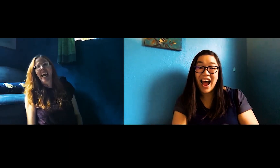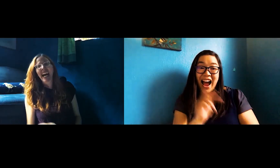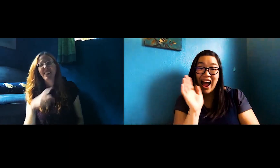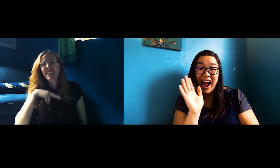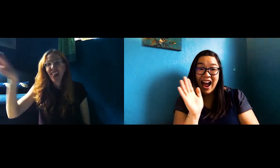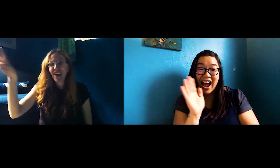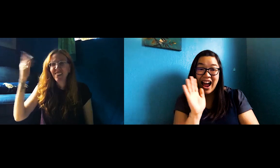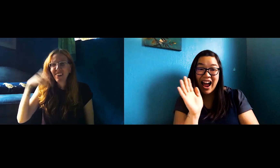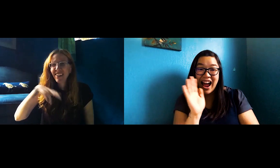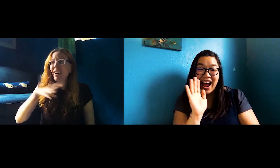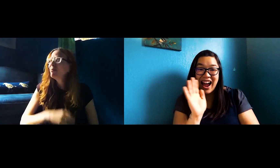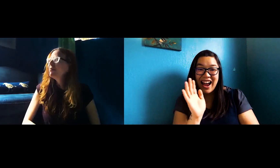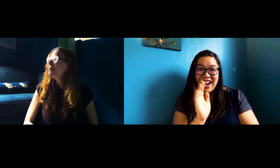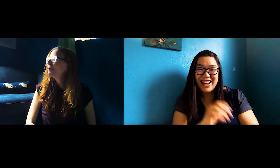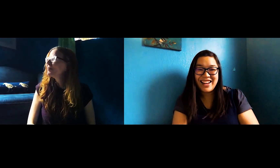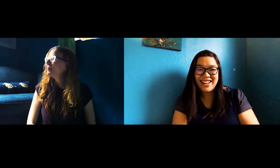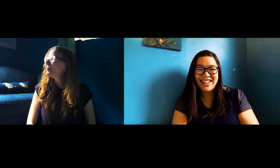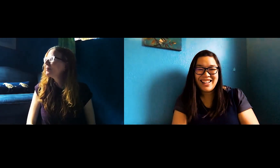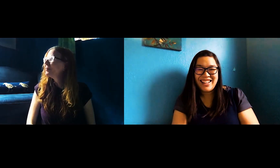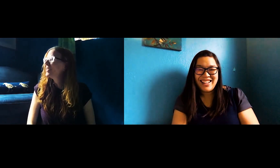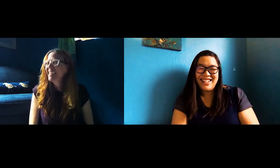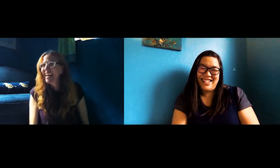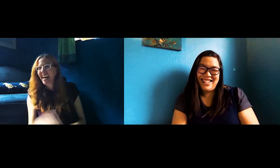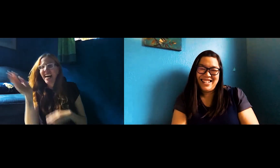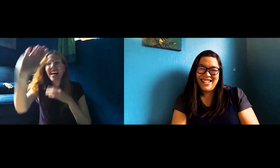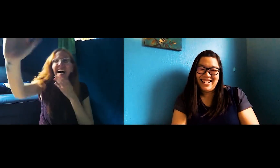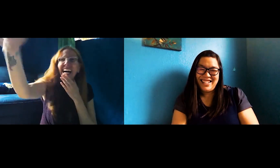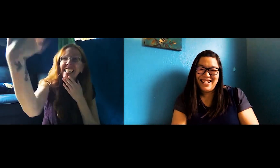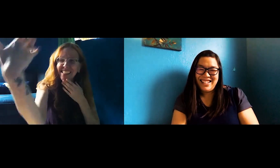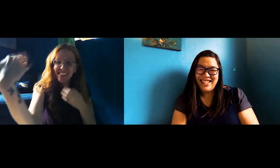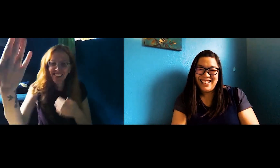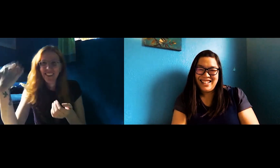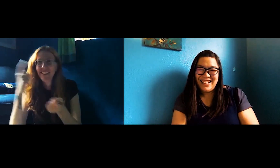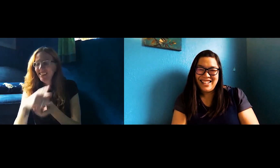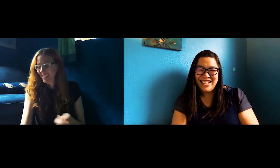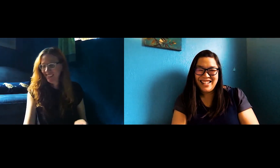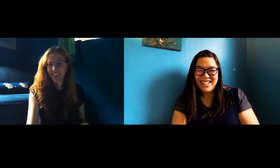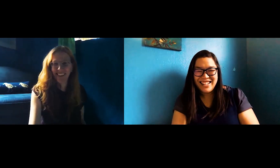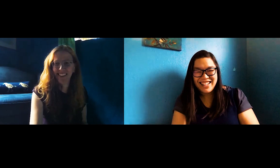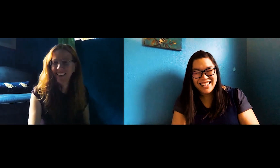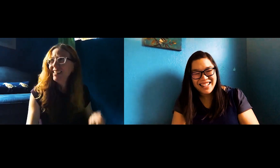I was looking like this - uh to the side - because my sister - right now Claire's taking pictures of me while I'm talking to you. Hi!